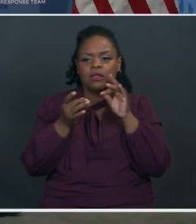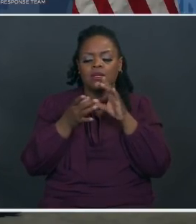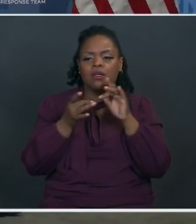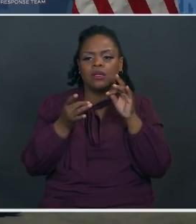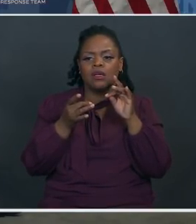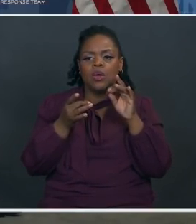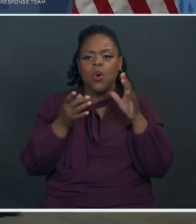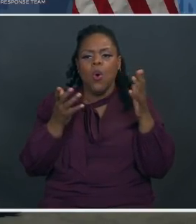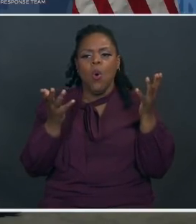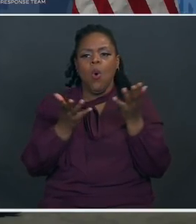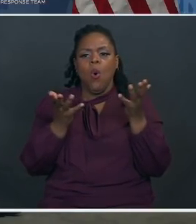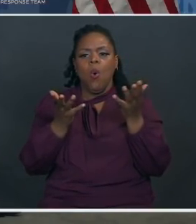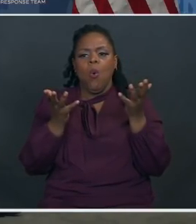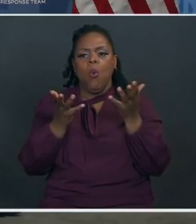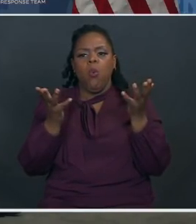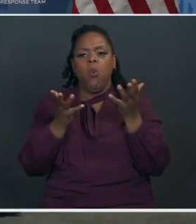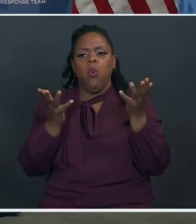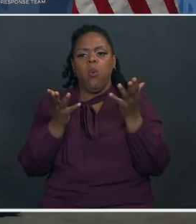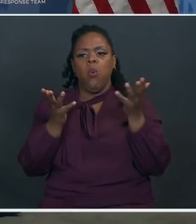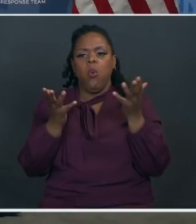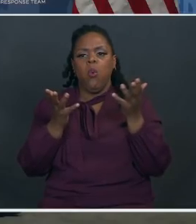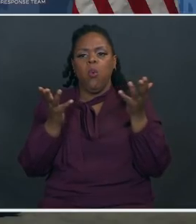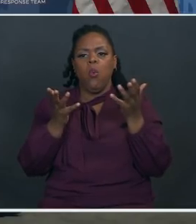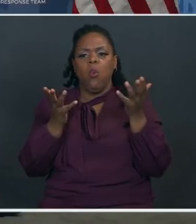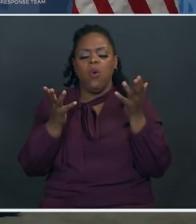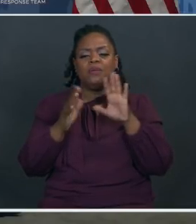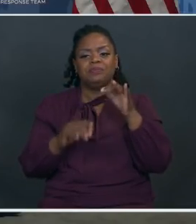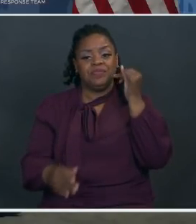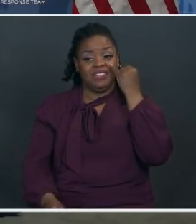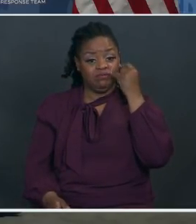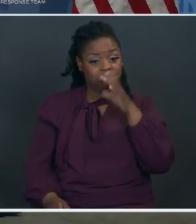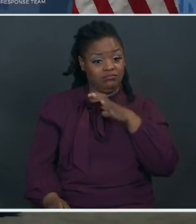if Congress does not pass the American Rescue Plan.